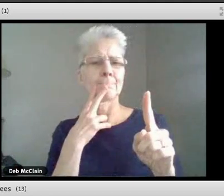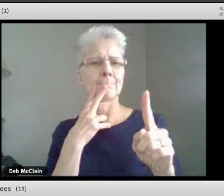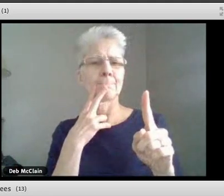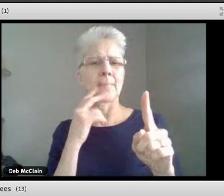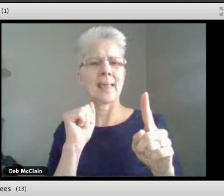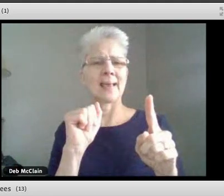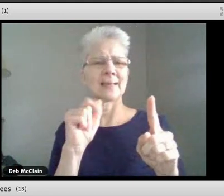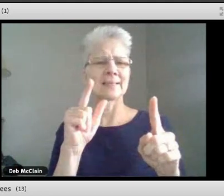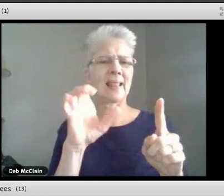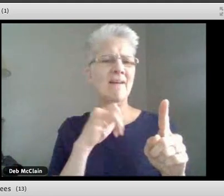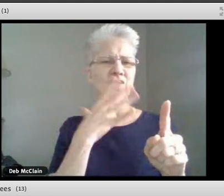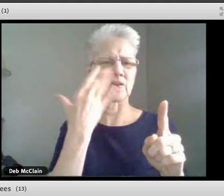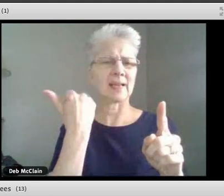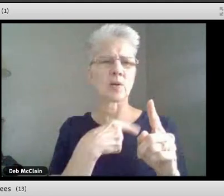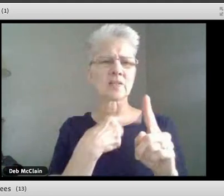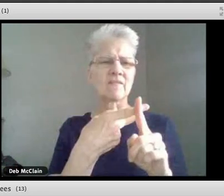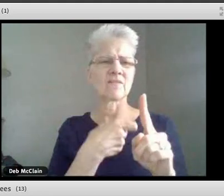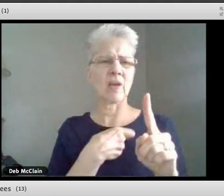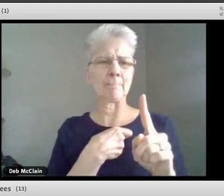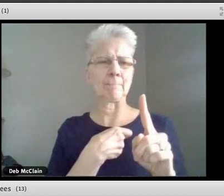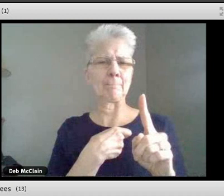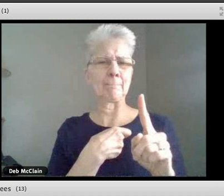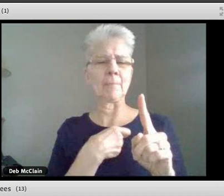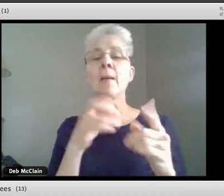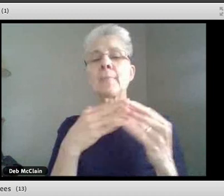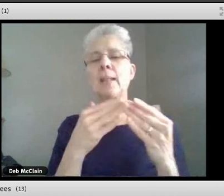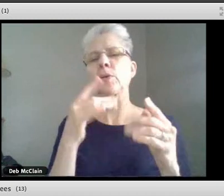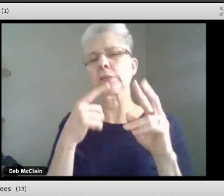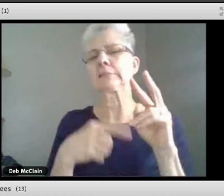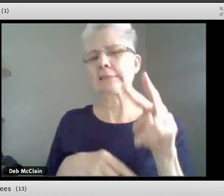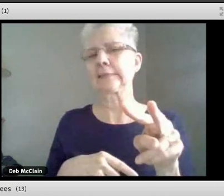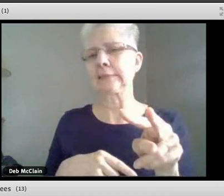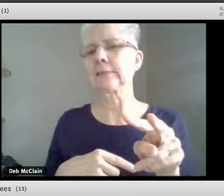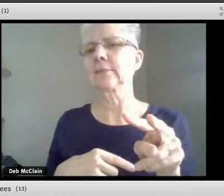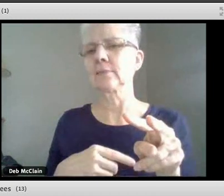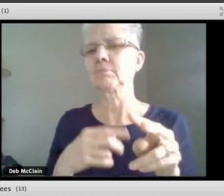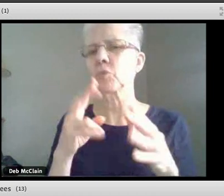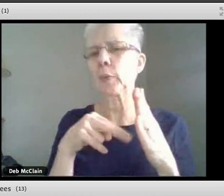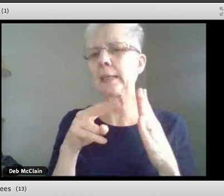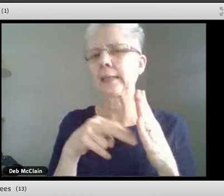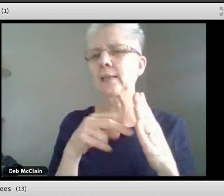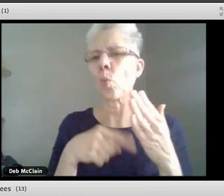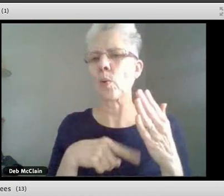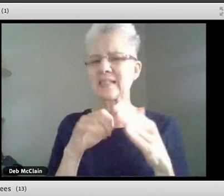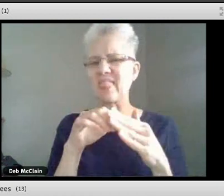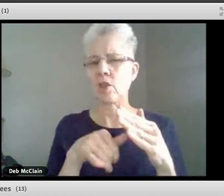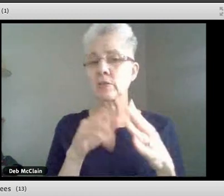but you can see what's there, and it's important. So, you know, it may just be a paragraph